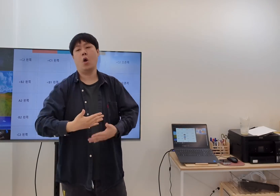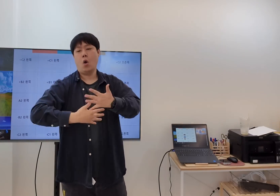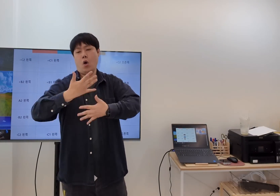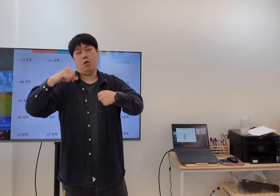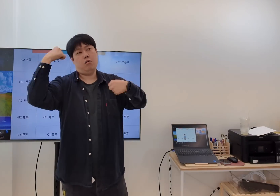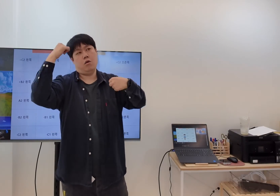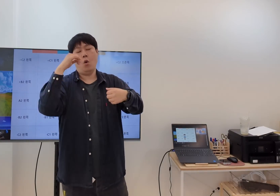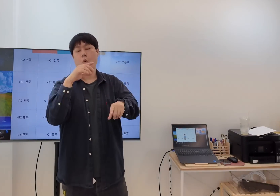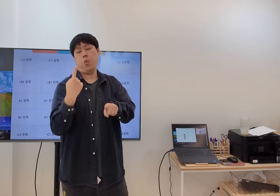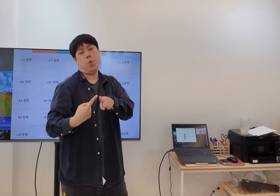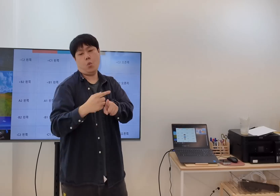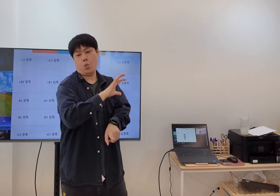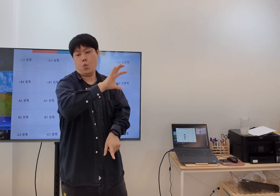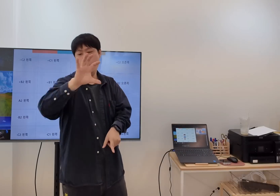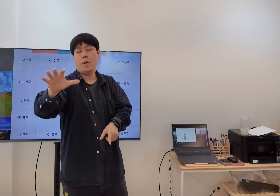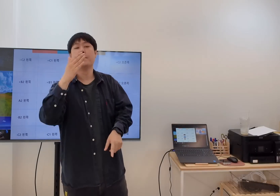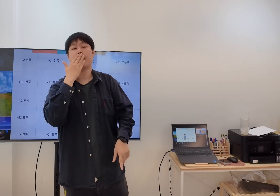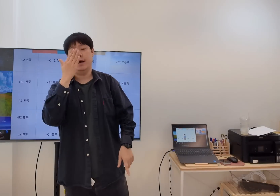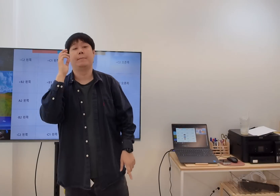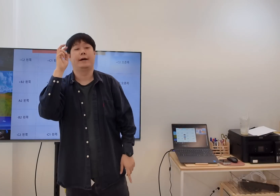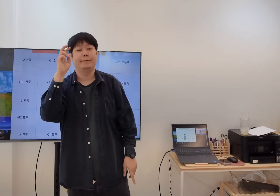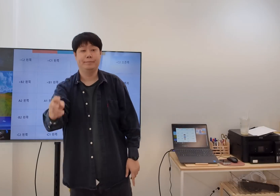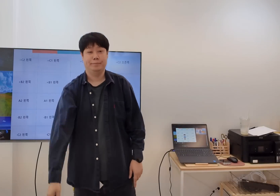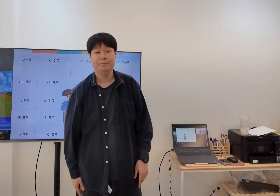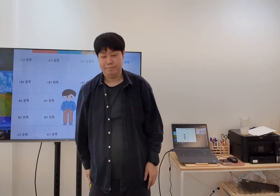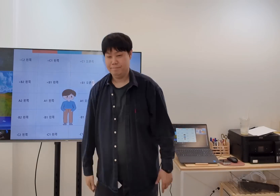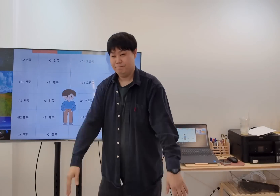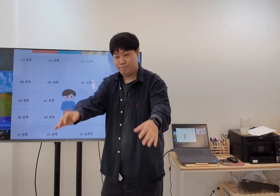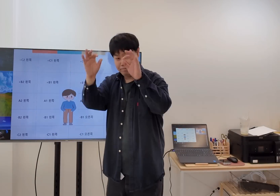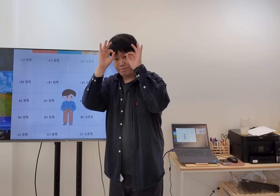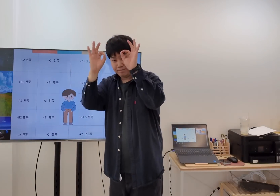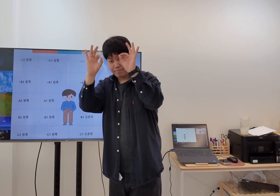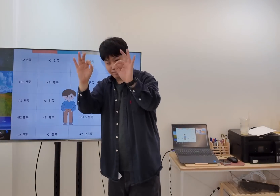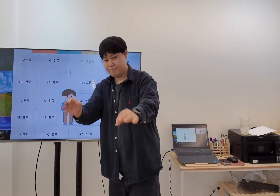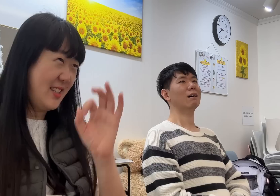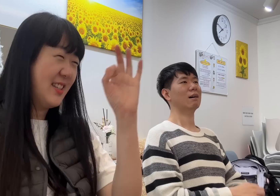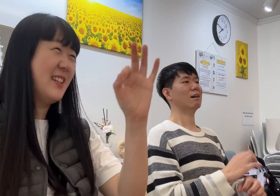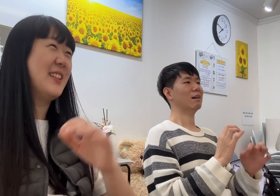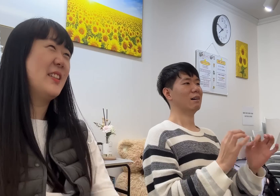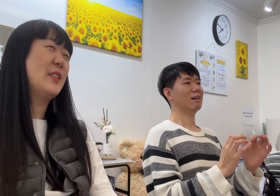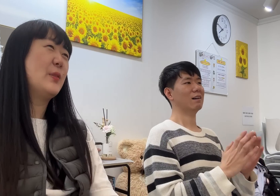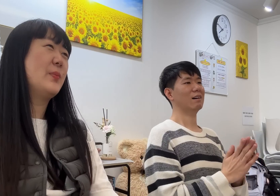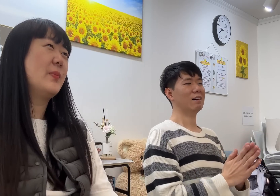You'll be able to repeat it like a movie star, okay? I understand.